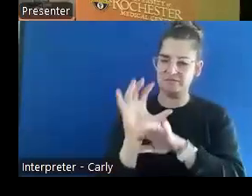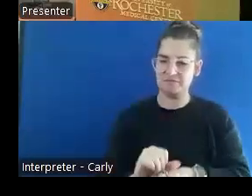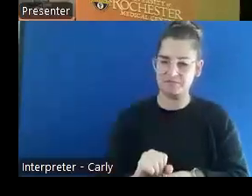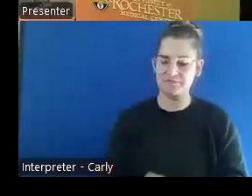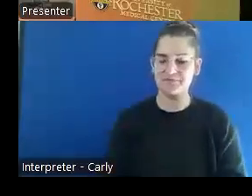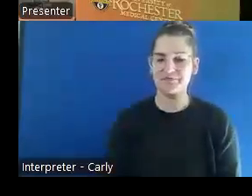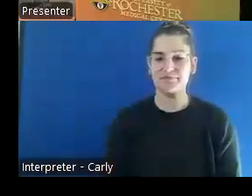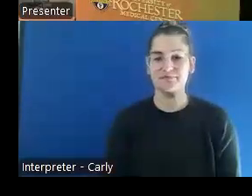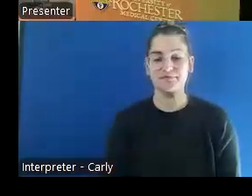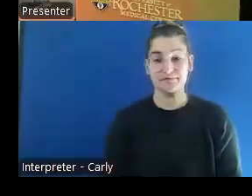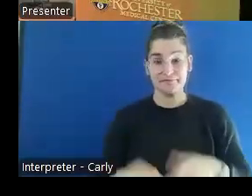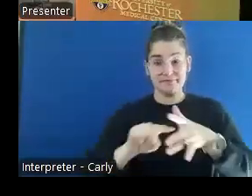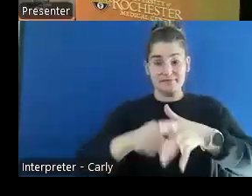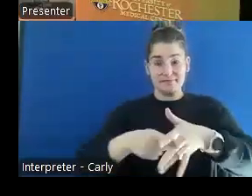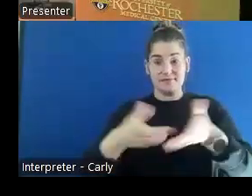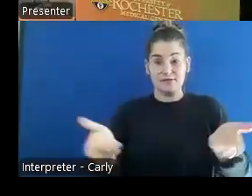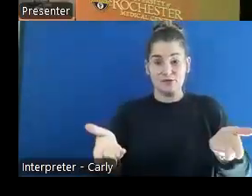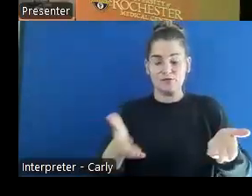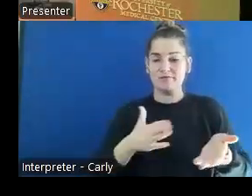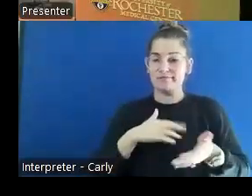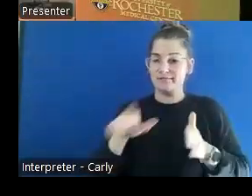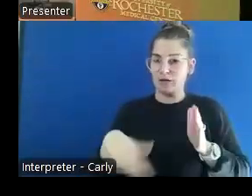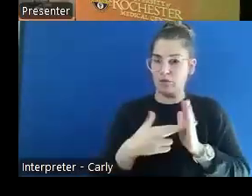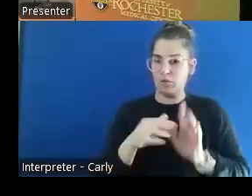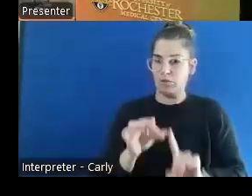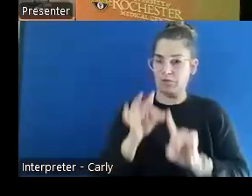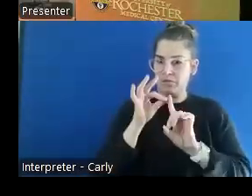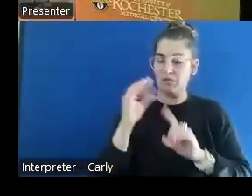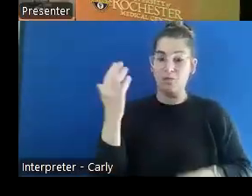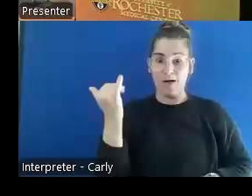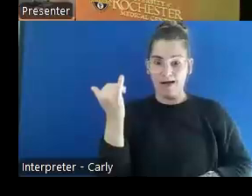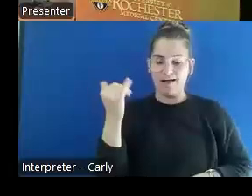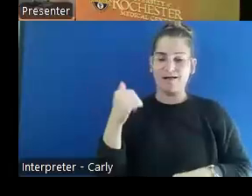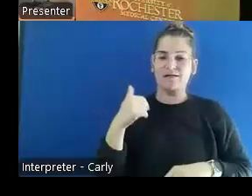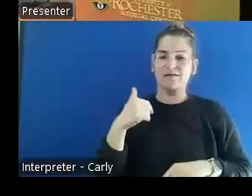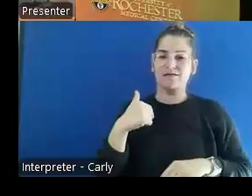I started here uh my role was was unique and that I was kind of you know literally in both settings